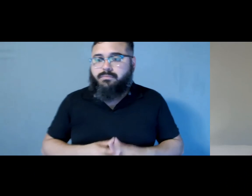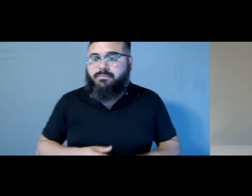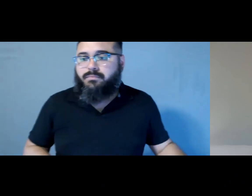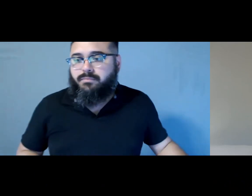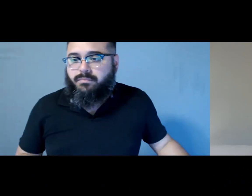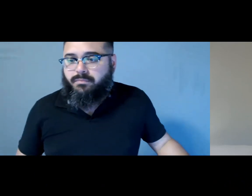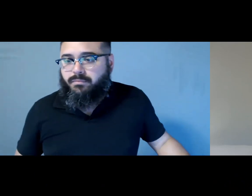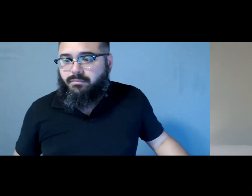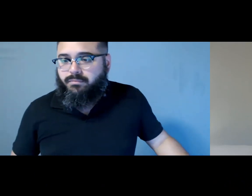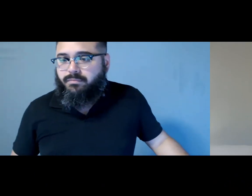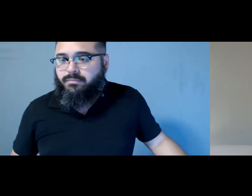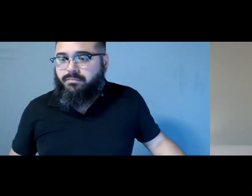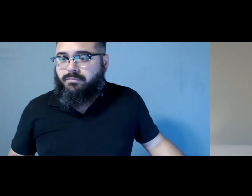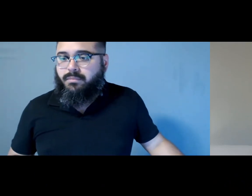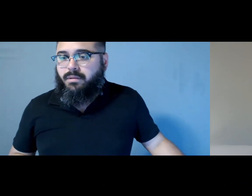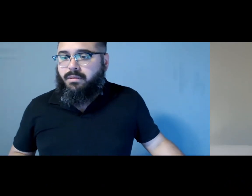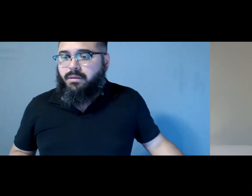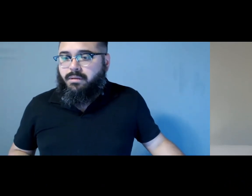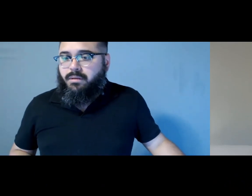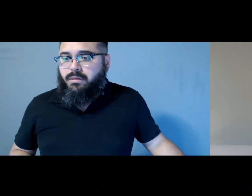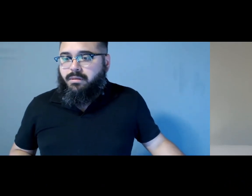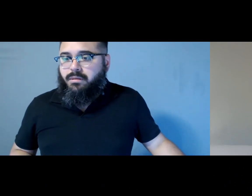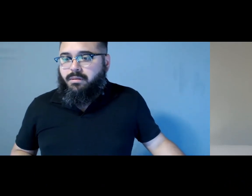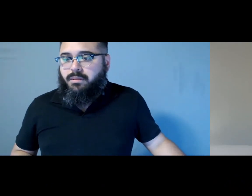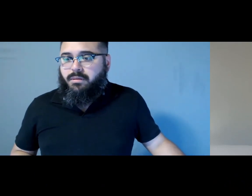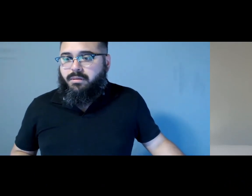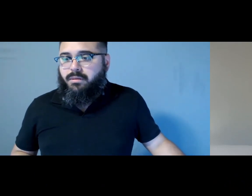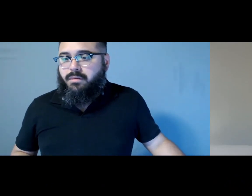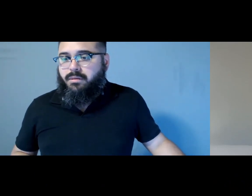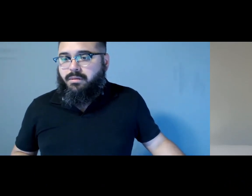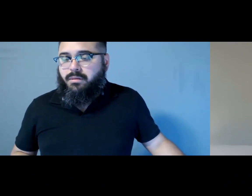and there are a couple other, a couple other links